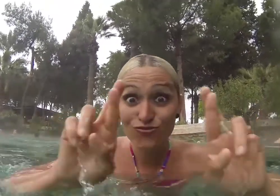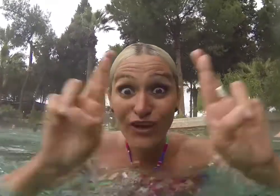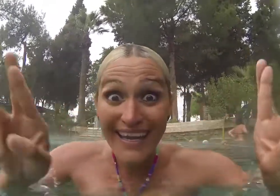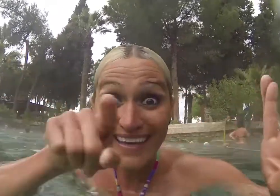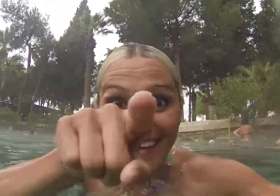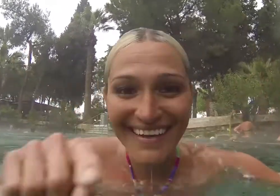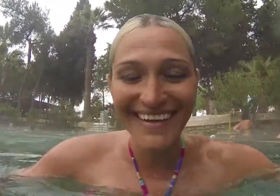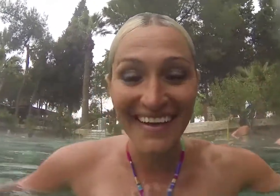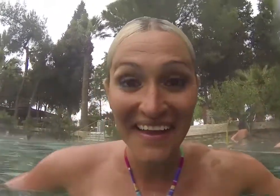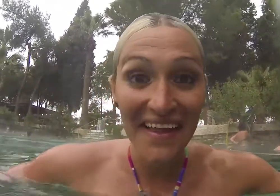Ready?